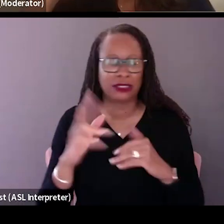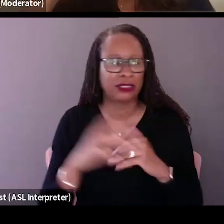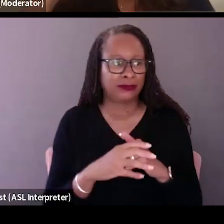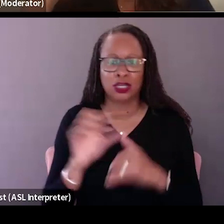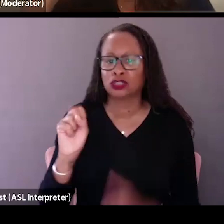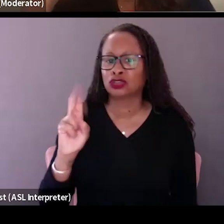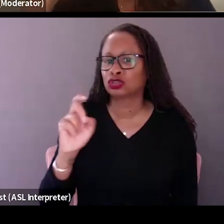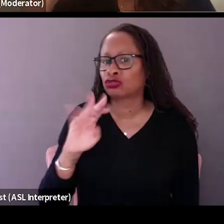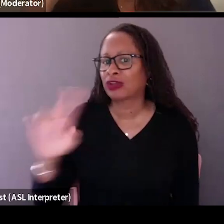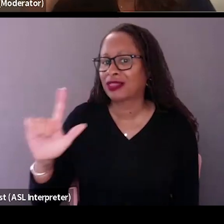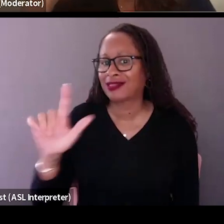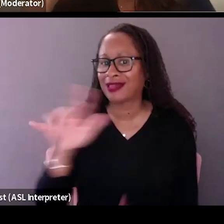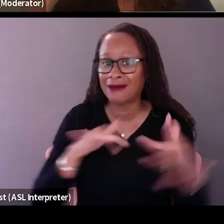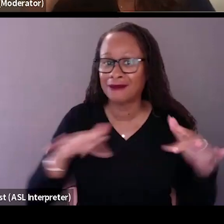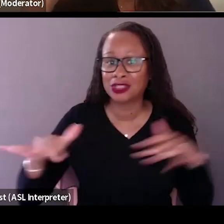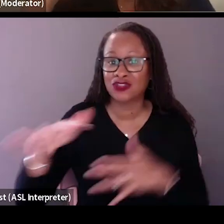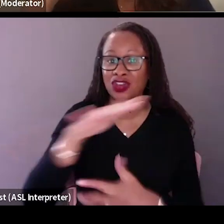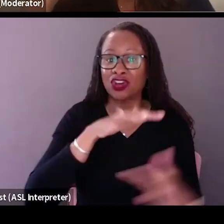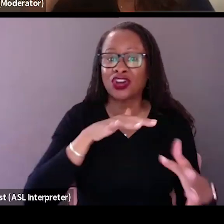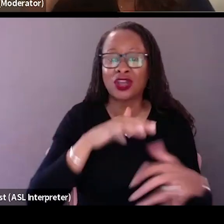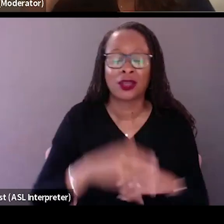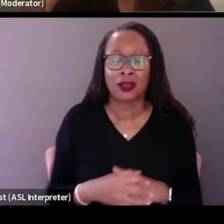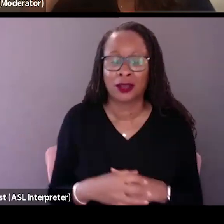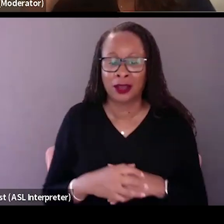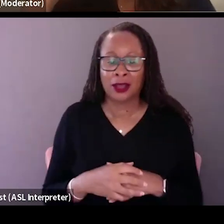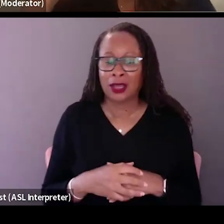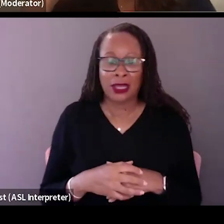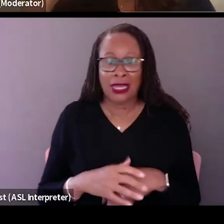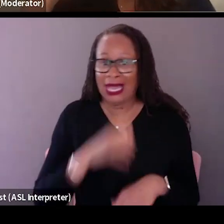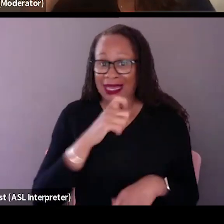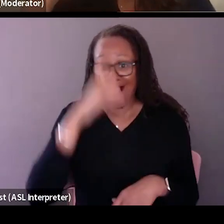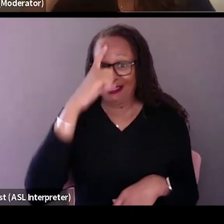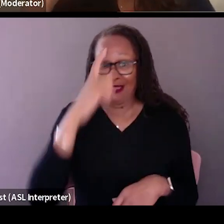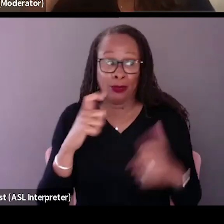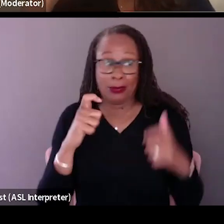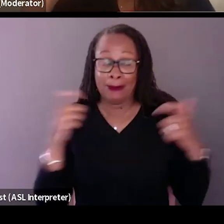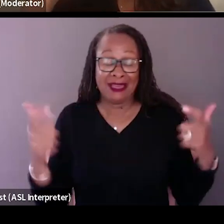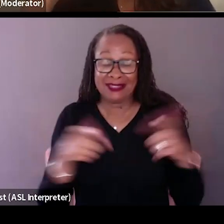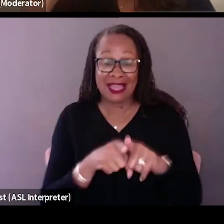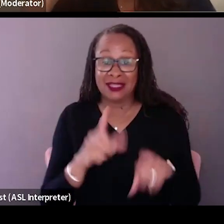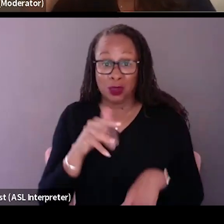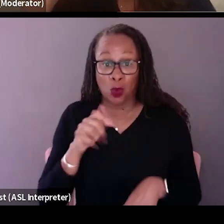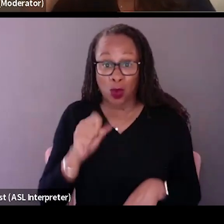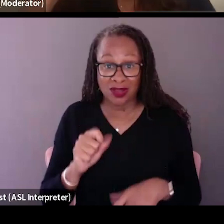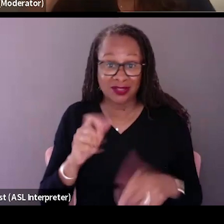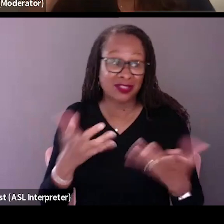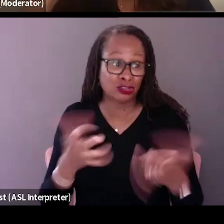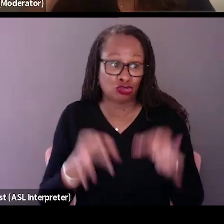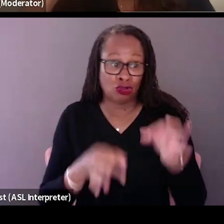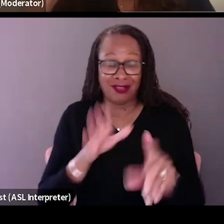I don't know if Julia thought, I didn't think it was gonna be as big as it was, the trial itself, like, you know, O. J.,